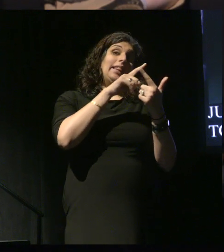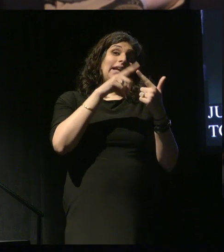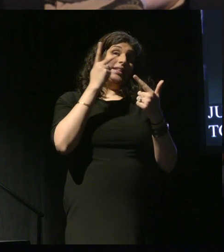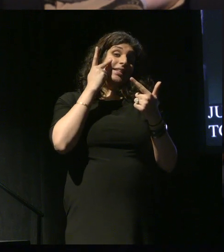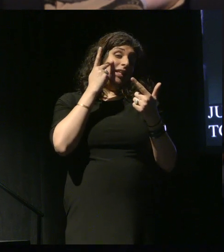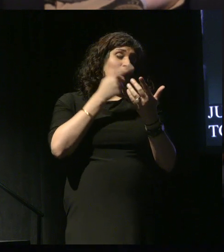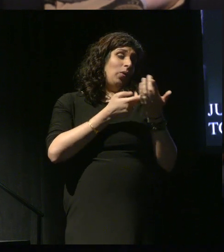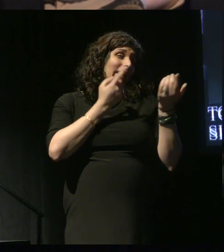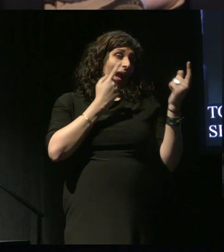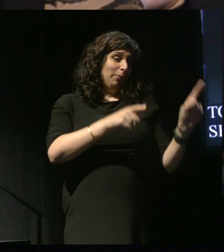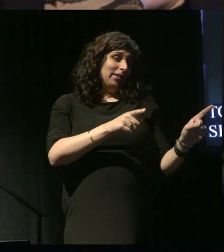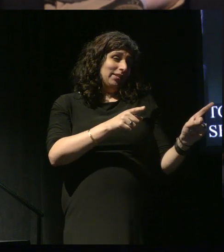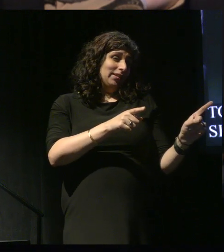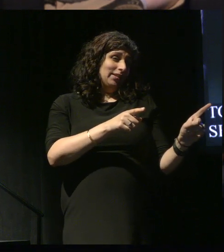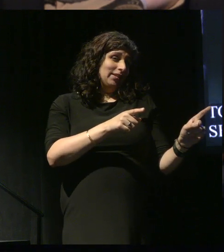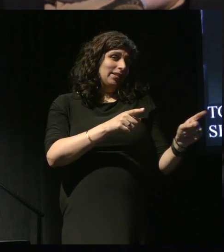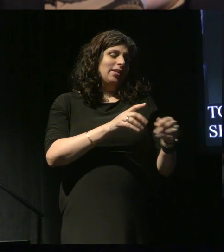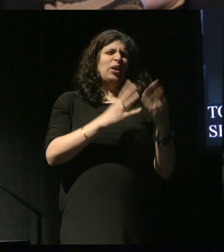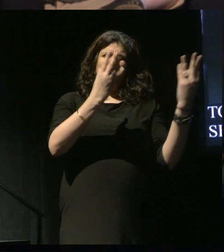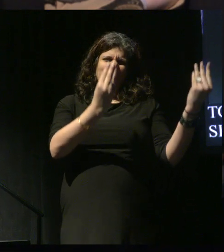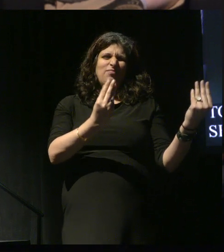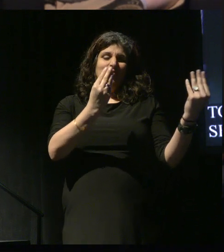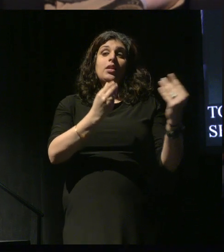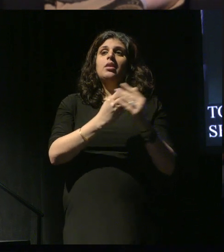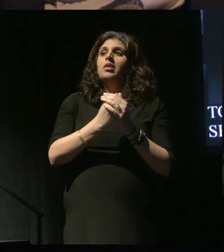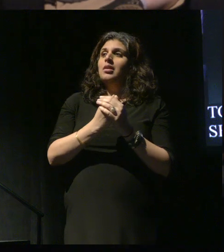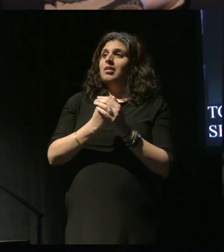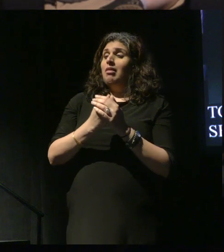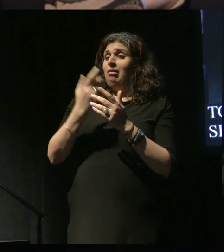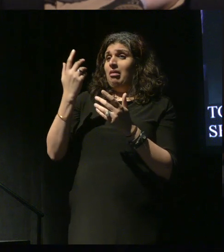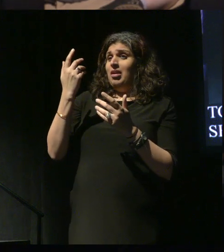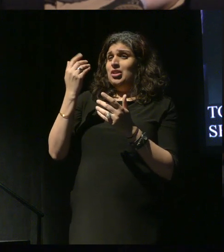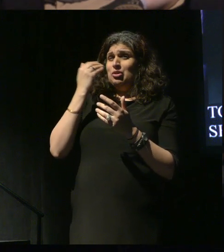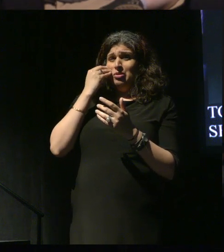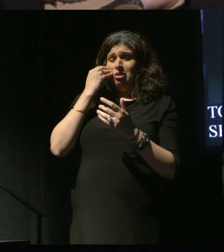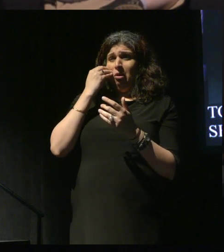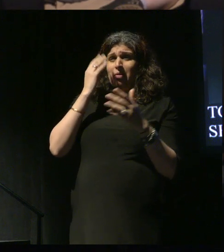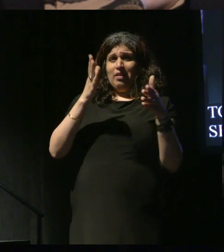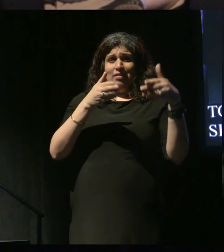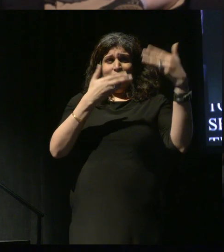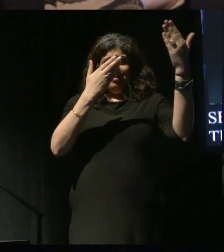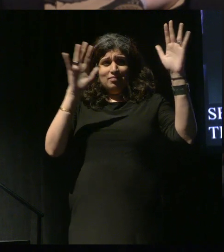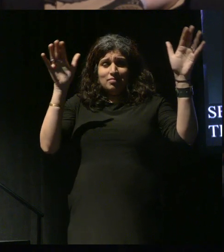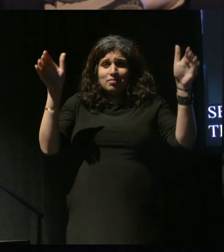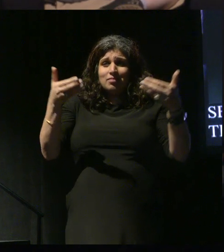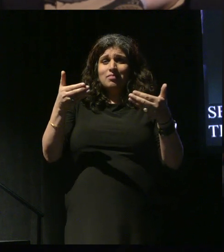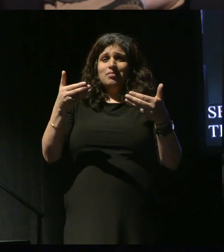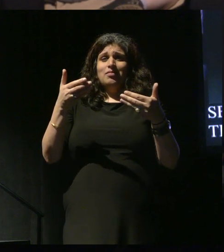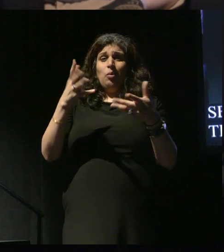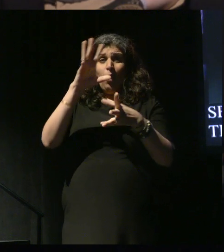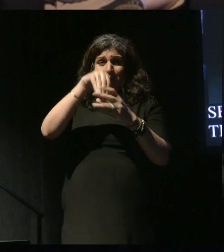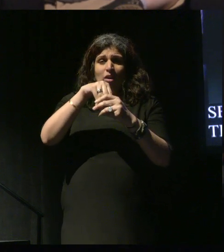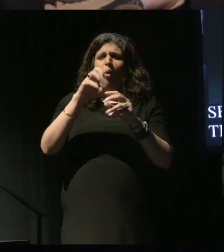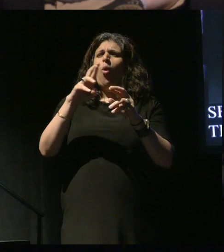and so did you know from the outset that those invitations or exercises would be part of this or did they come later?